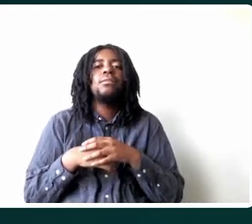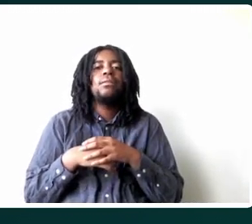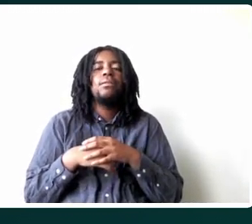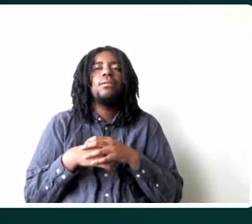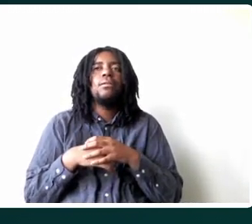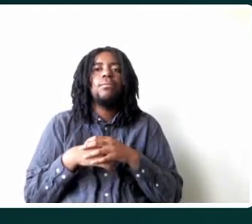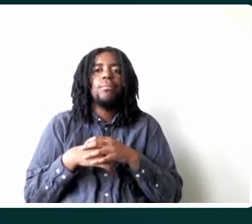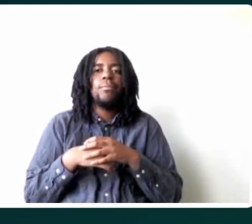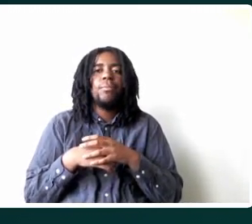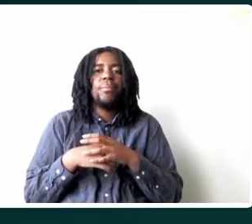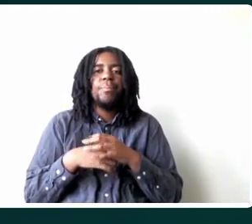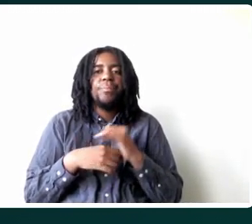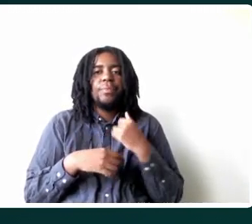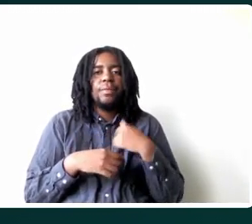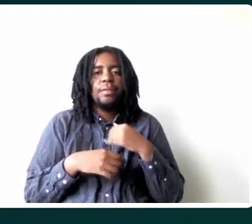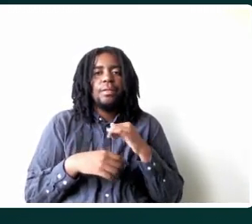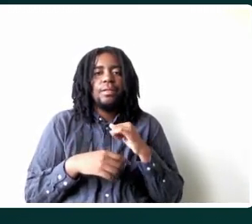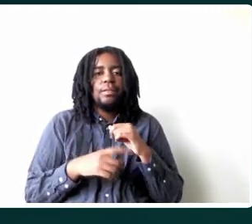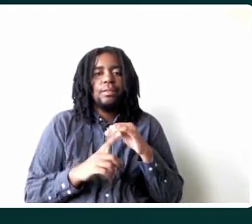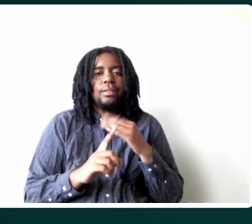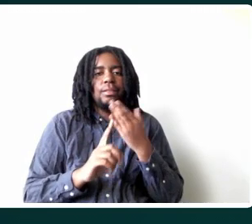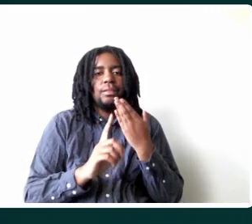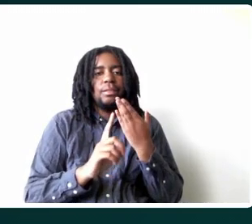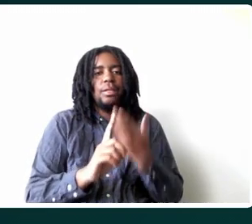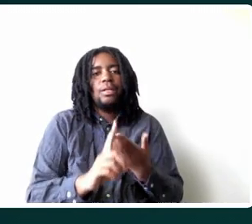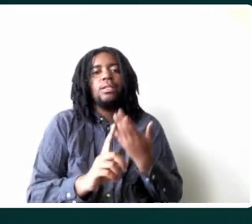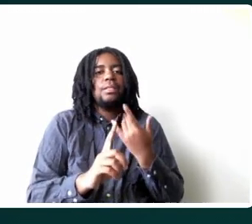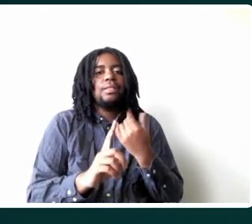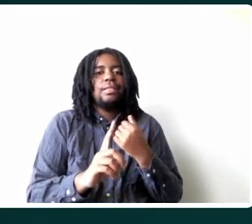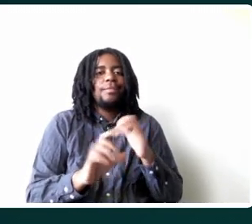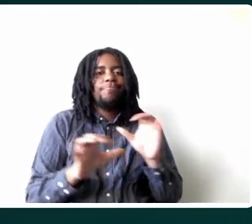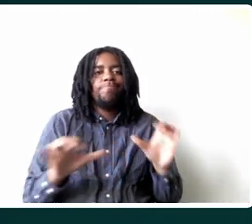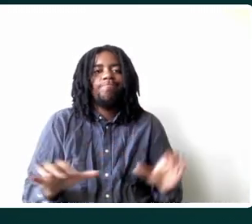simply issues that we debate in a classroom as an exercise. This is real life. This is -- these